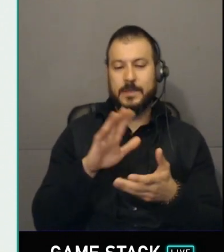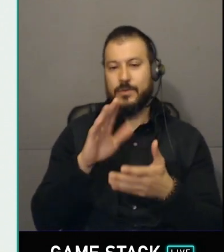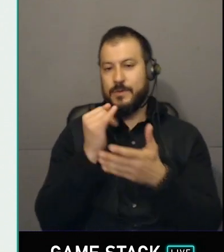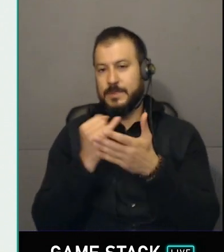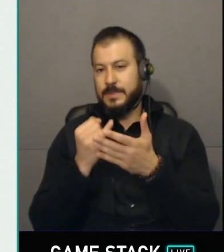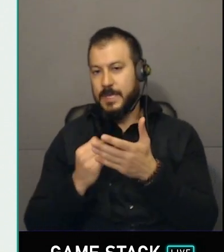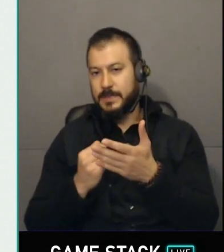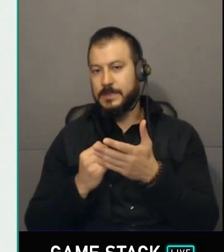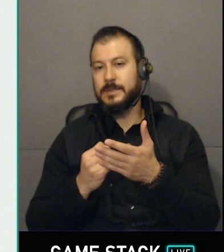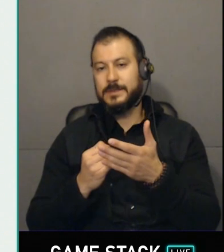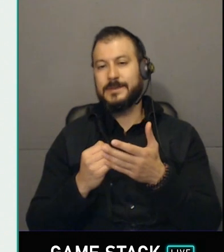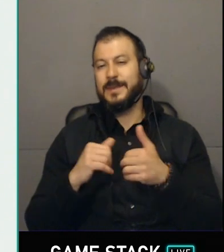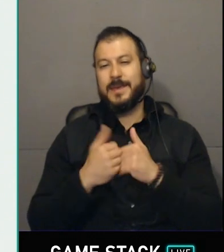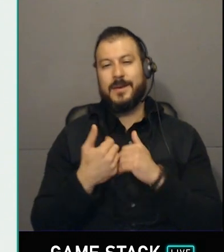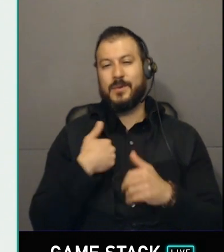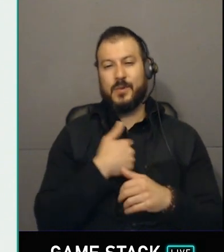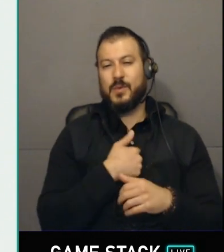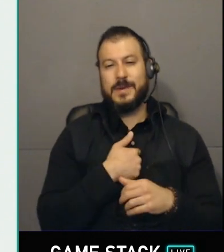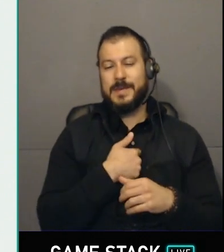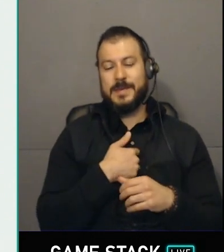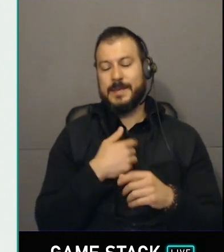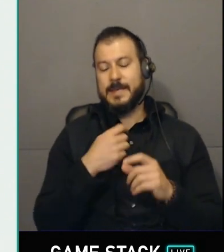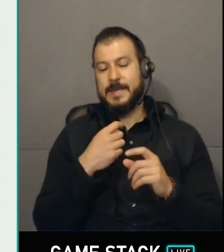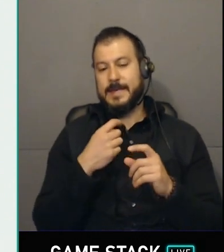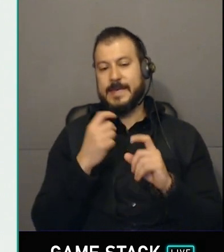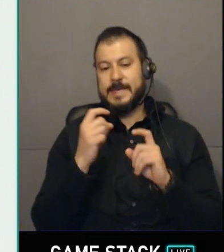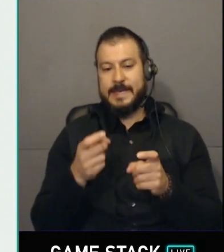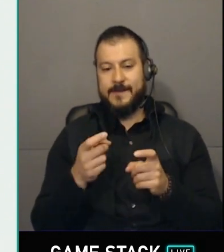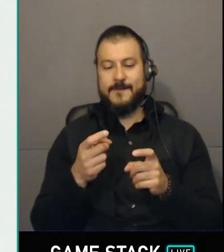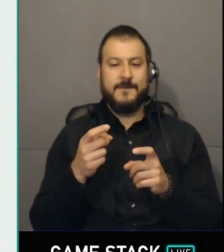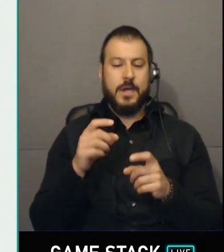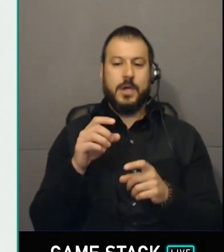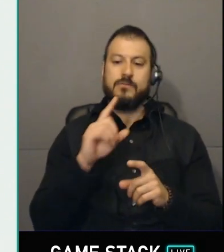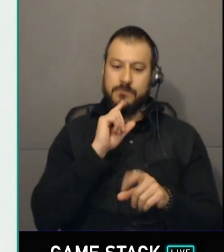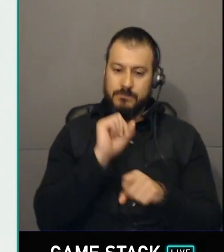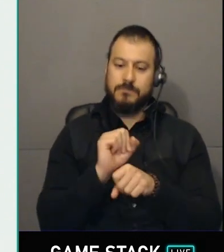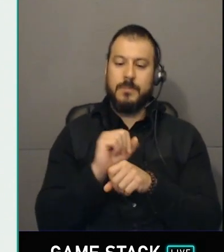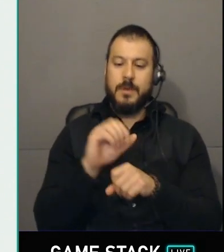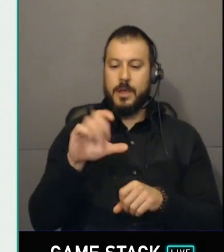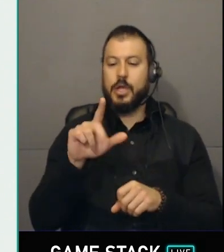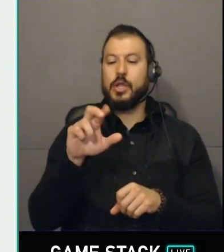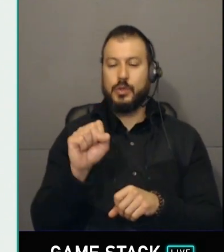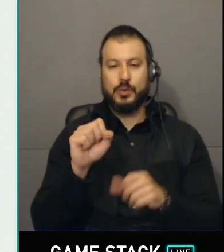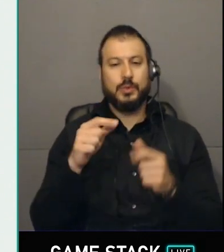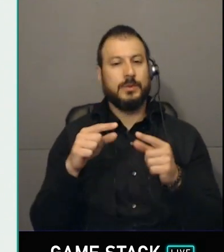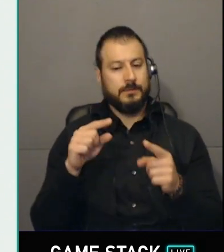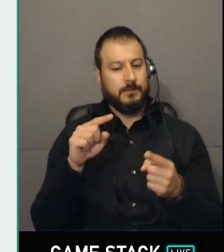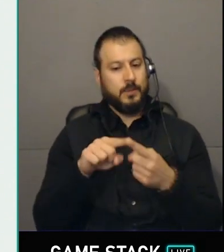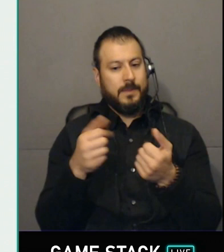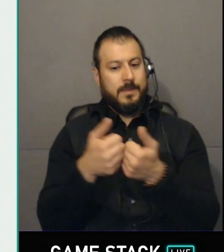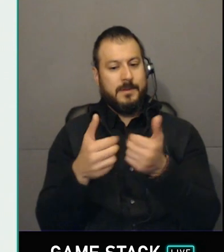So how do we give audible clues to the gamer? Make the game playable via